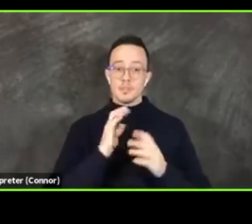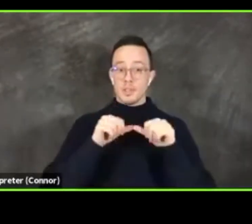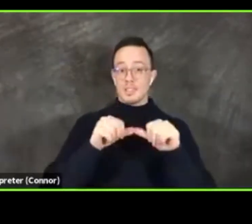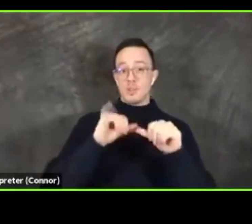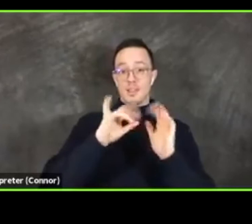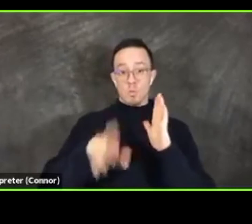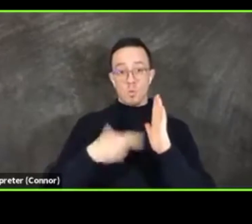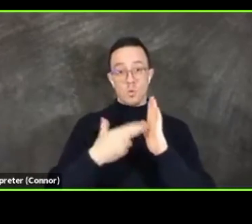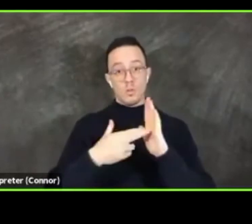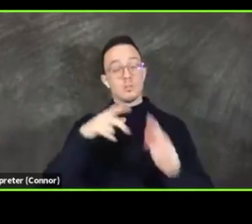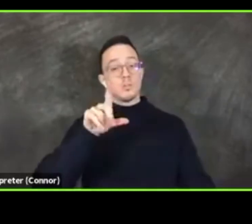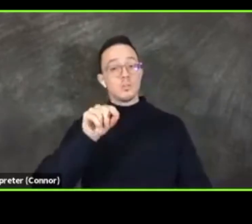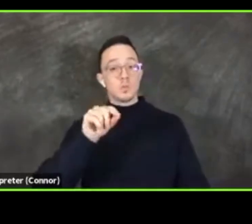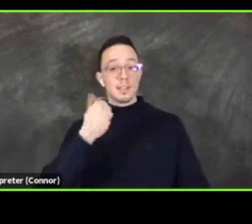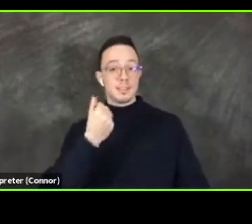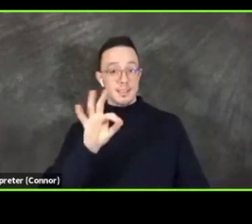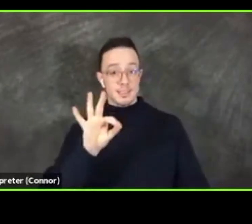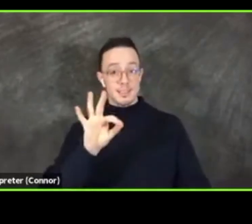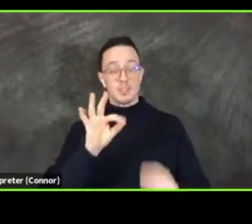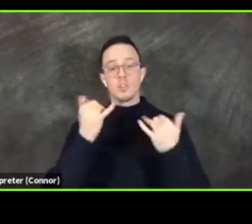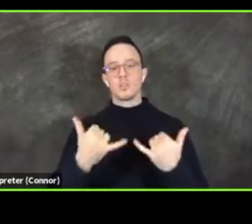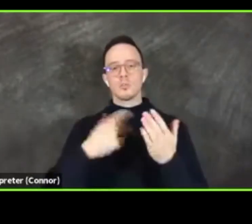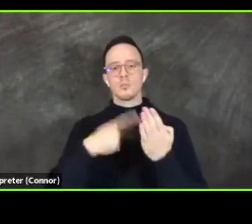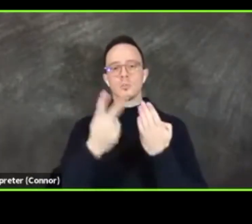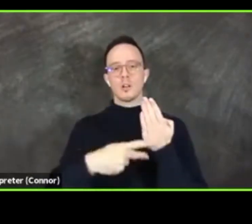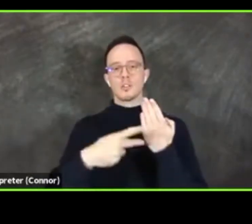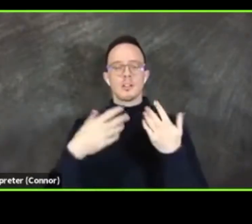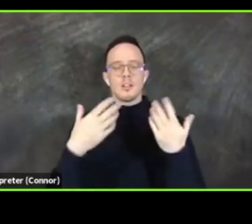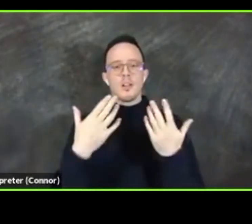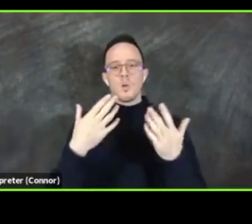OUR CURRENT PROJECTS INCLUDED, THE NEW YORK CITY DANCE REHEARSAL SPACE SUBSIDY